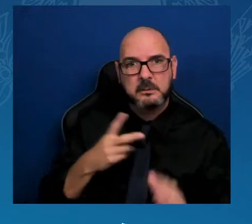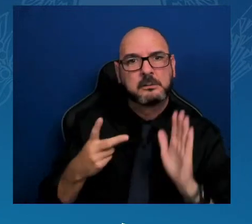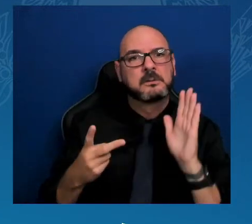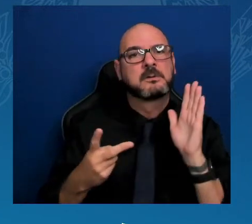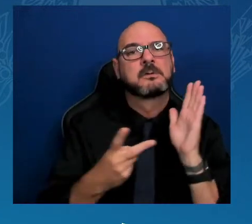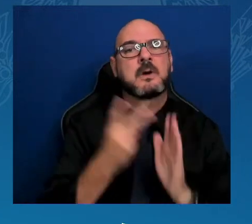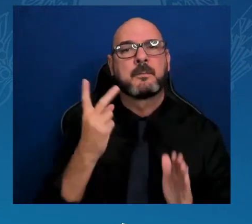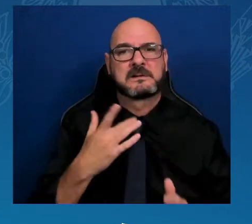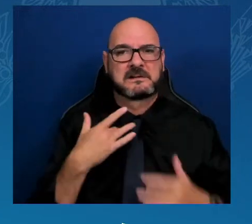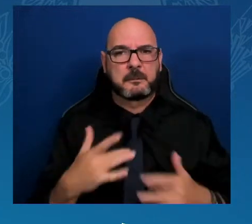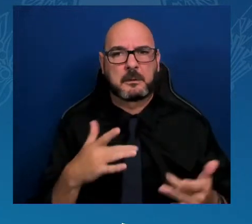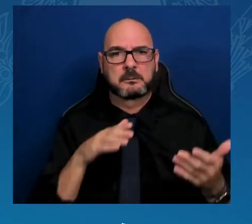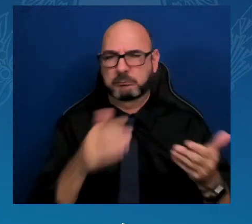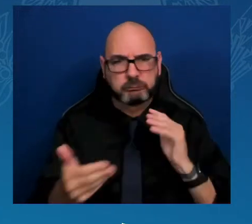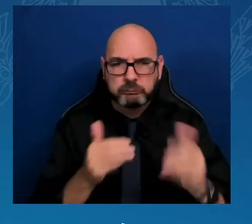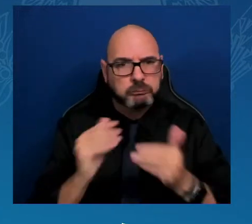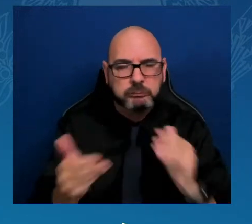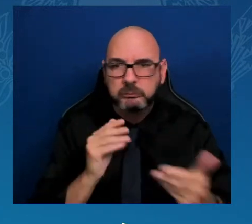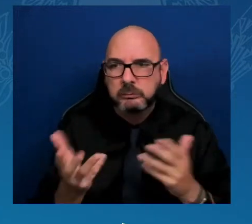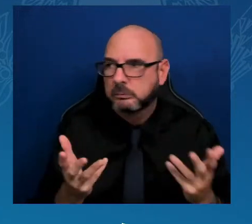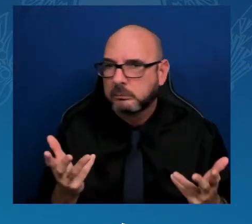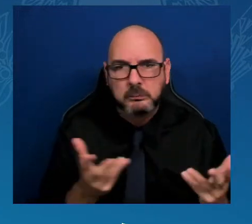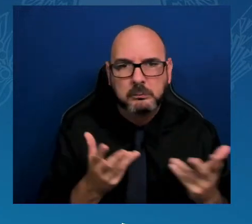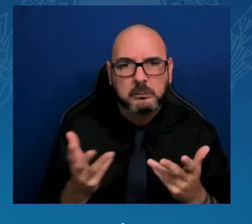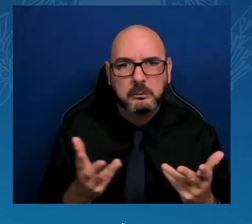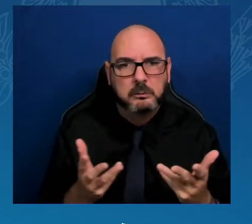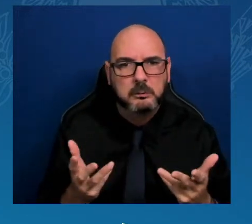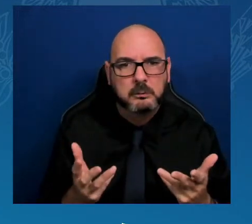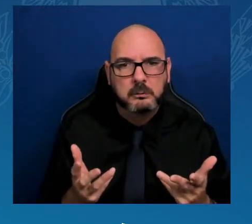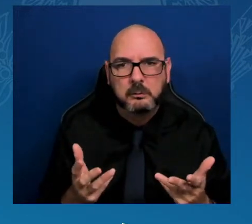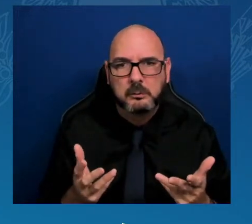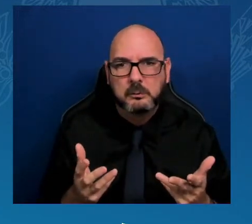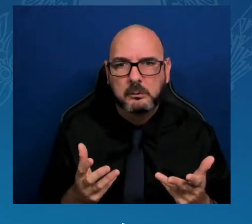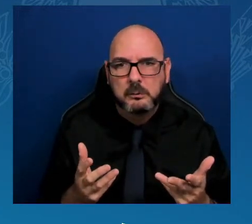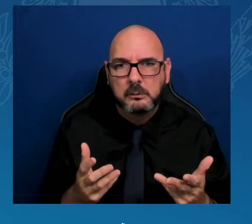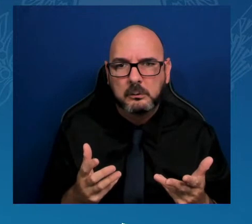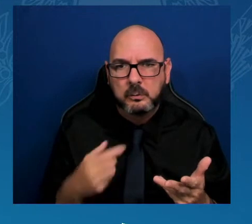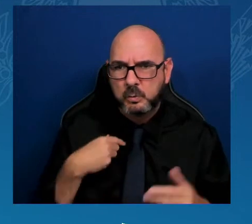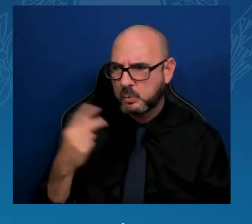So, when President Biden and I took office, we did what is right and made maternal health